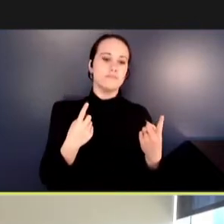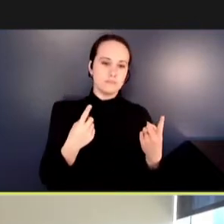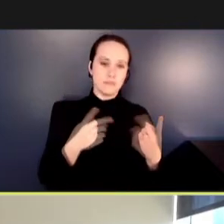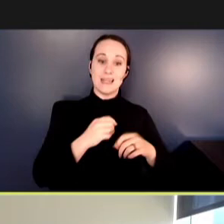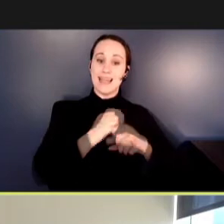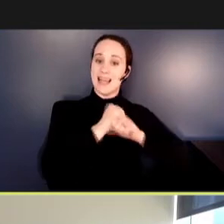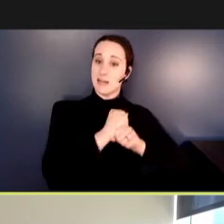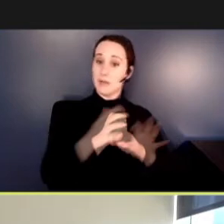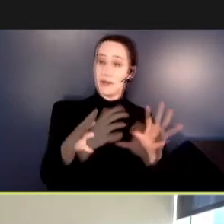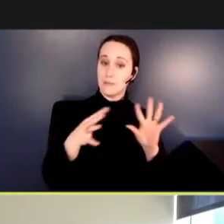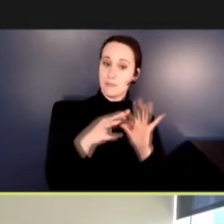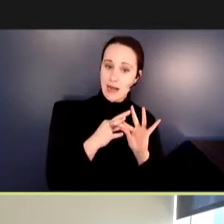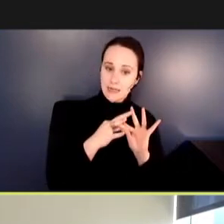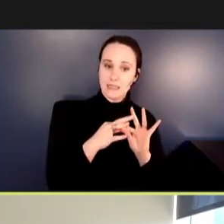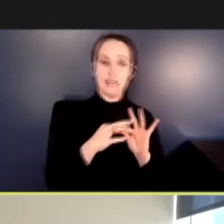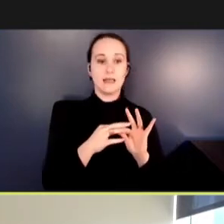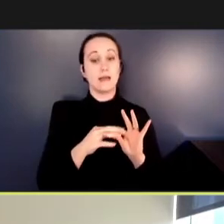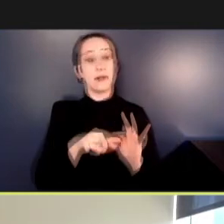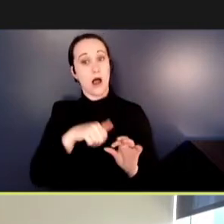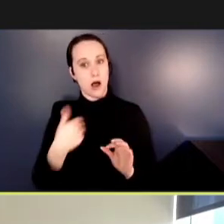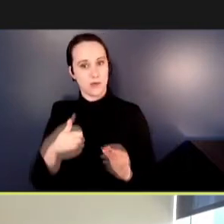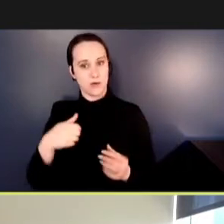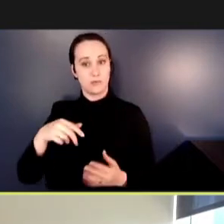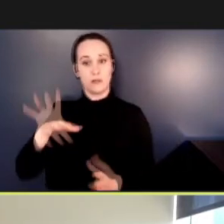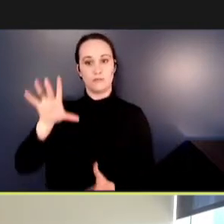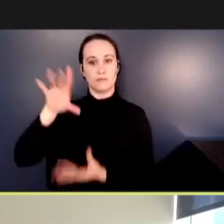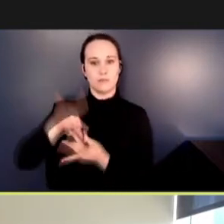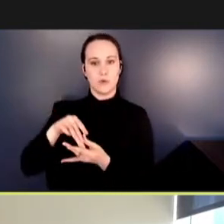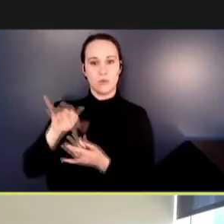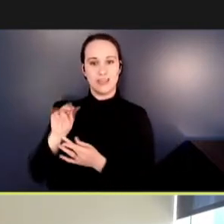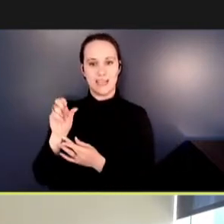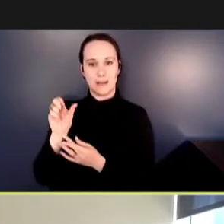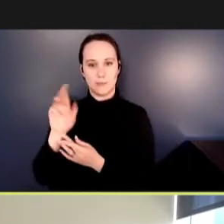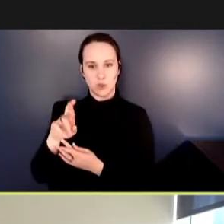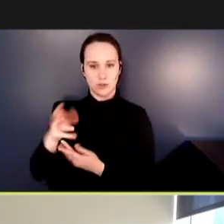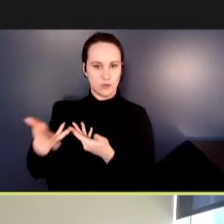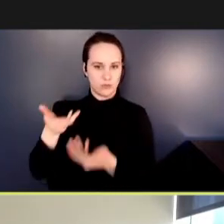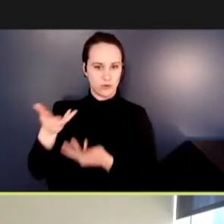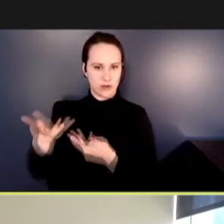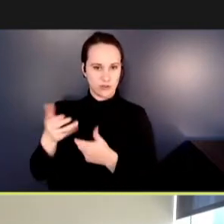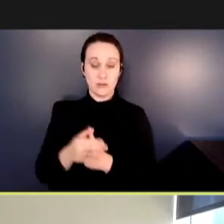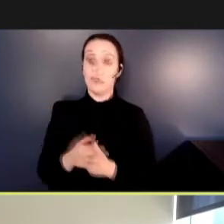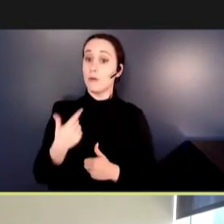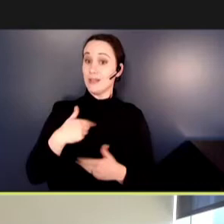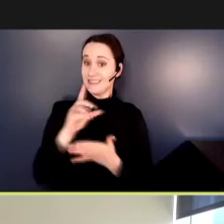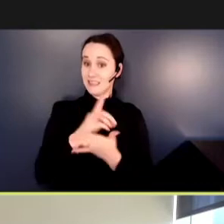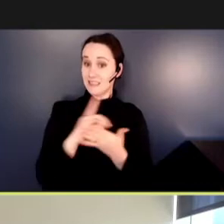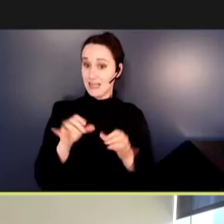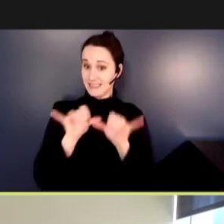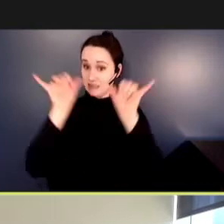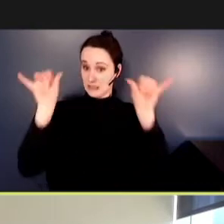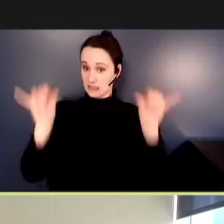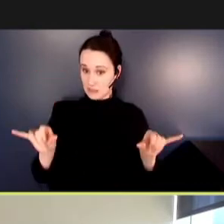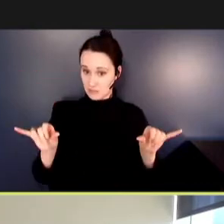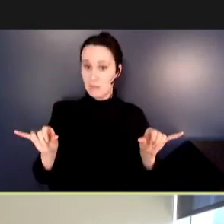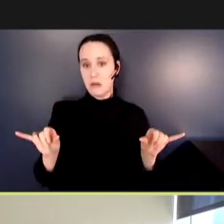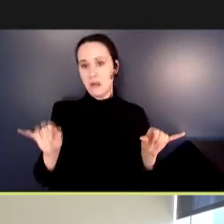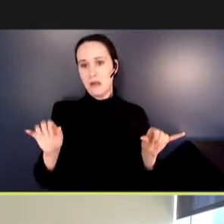interactions. We also designed the system where we could cut the glycoproteins off the surface